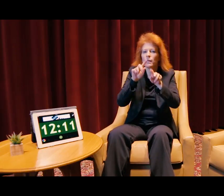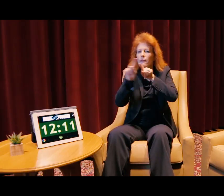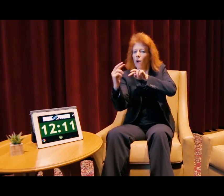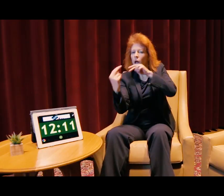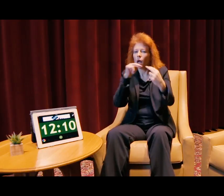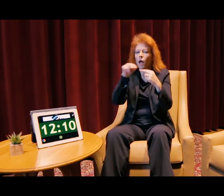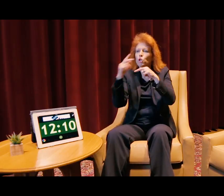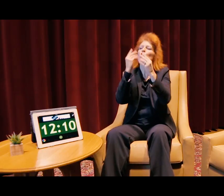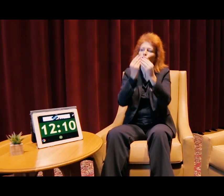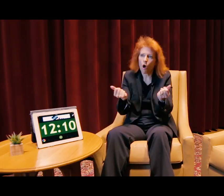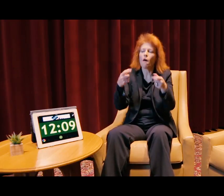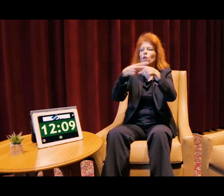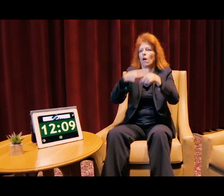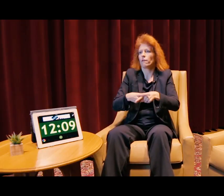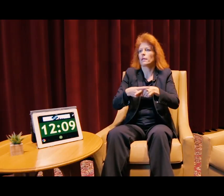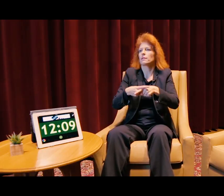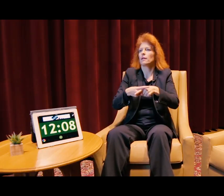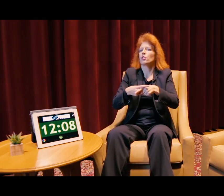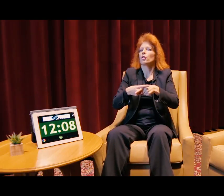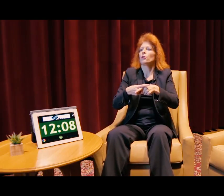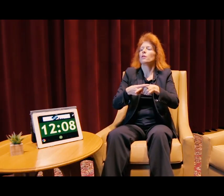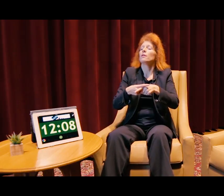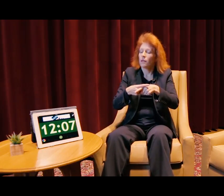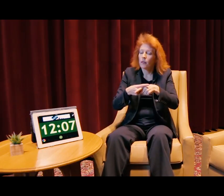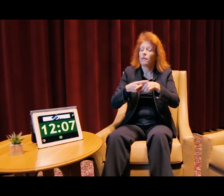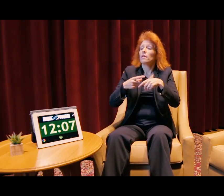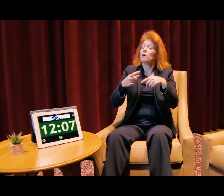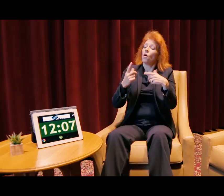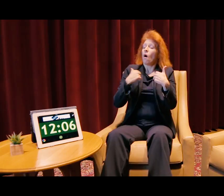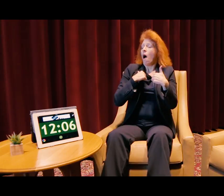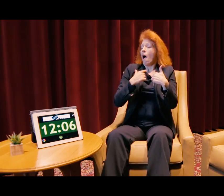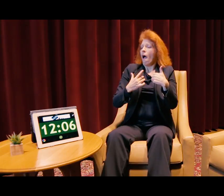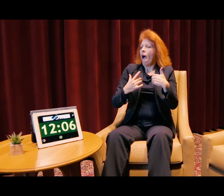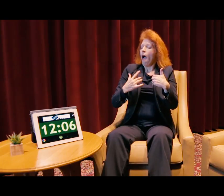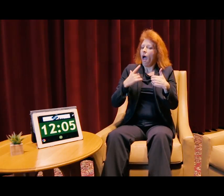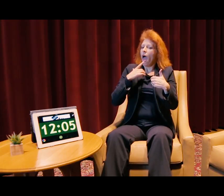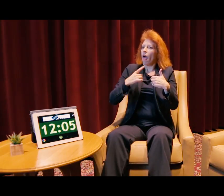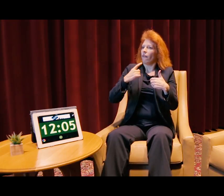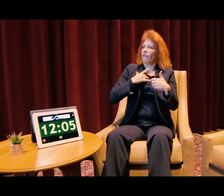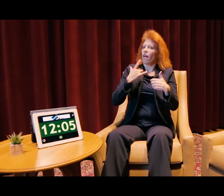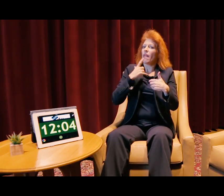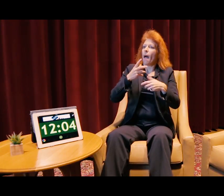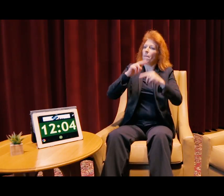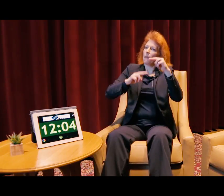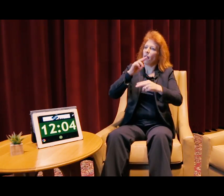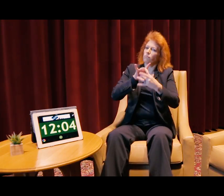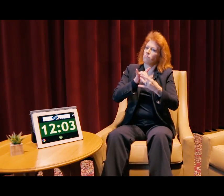so that it brings leverage to them and value to them. And so I think that that builds the relationship and trusting me.